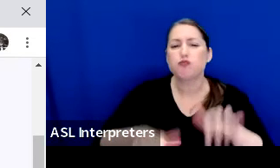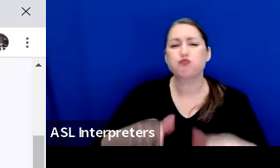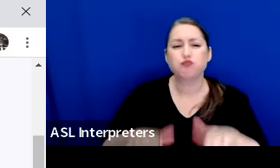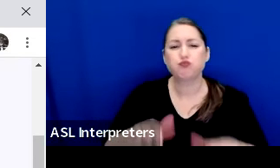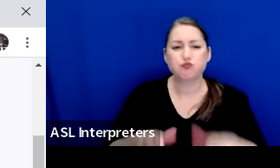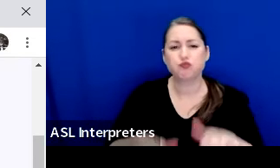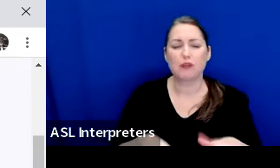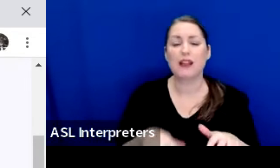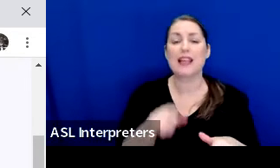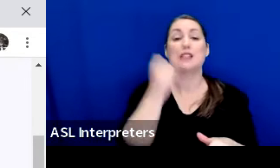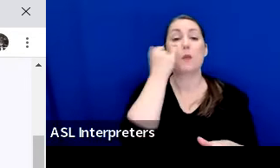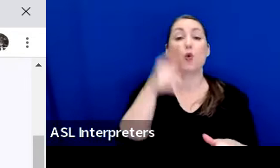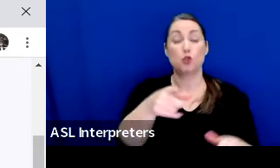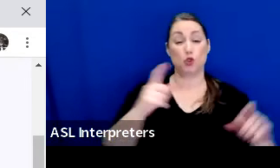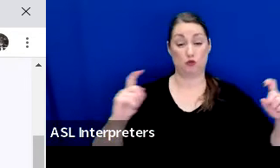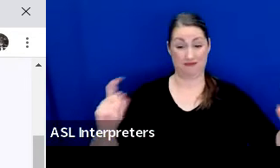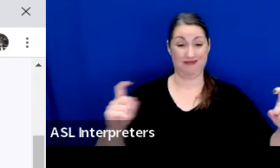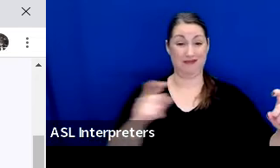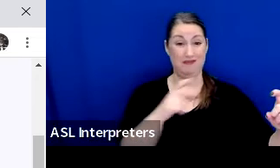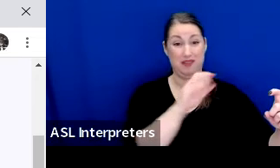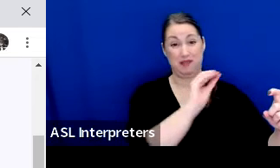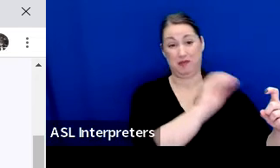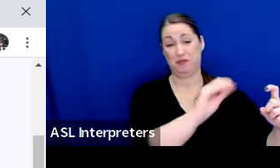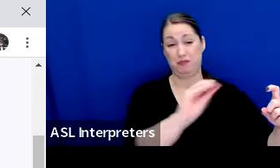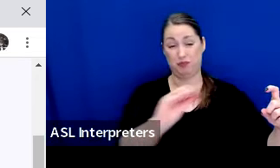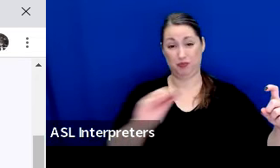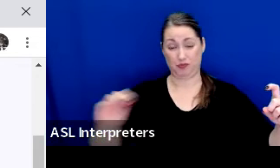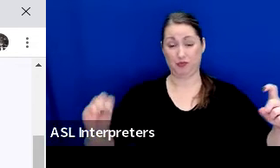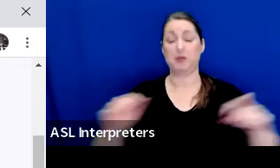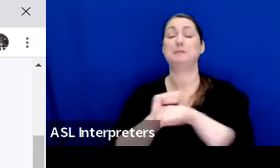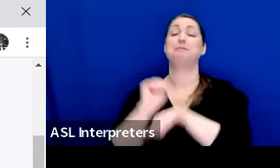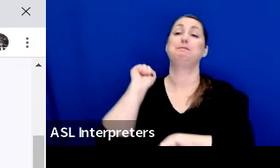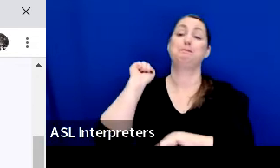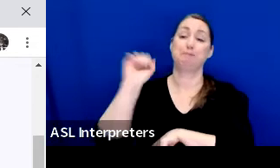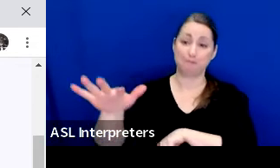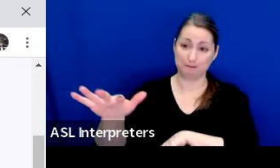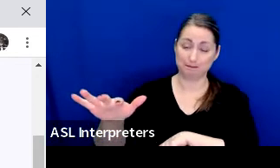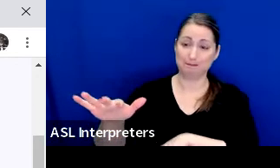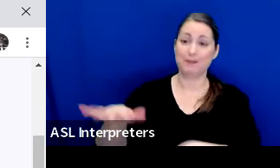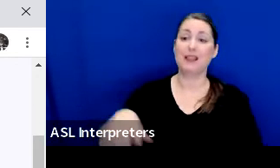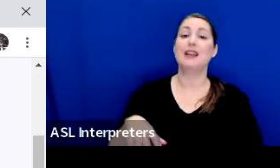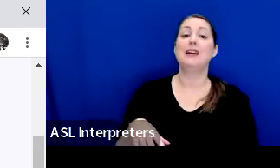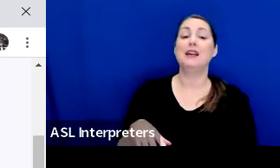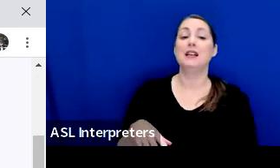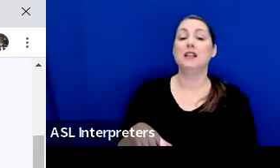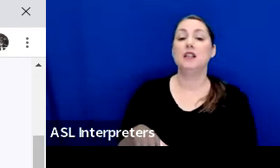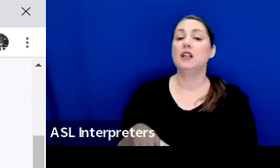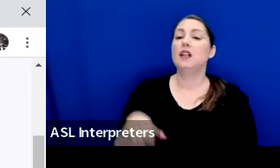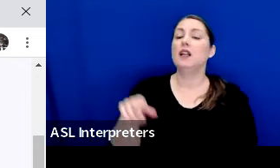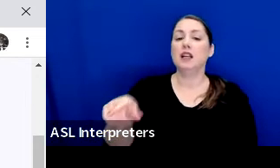plus side of X and you submitted the question, then what it does, which I really like, is it randomly grabs.